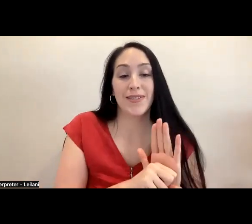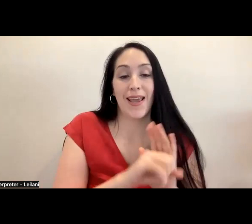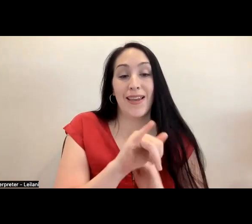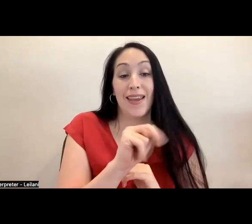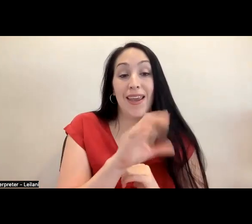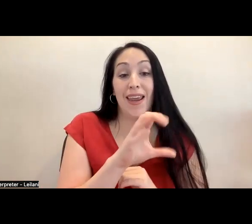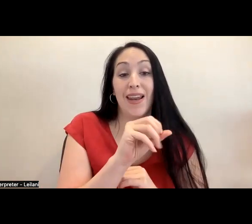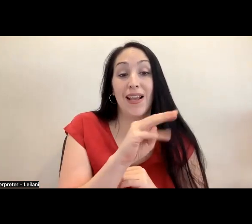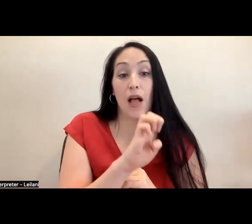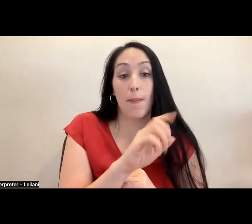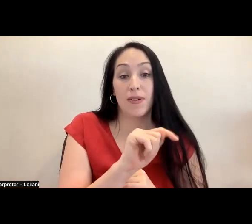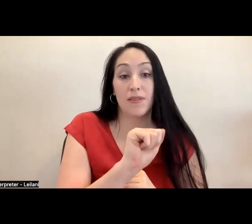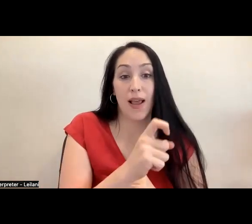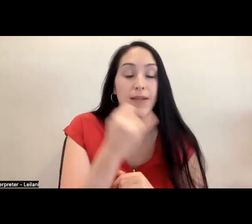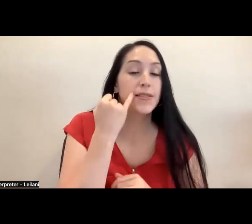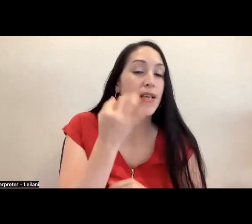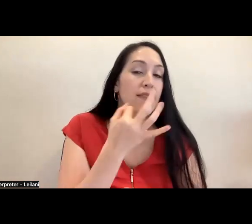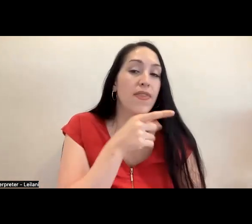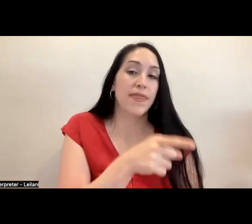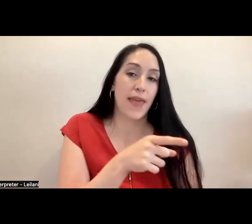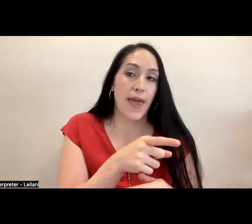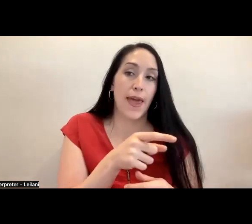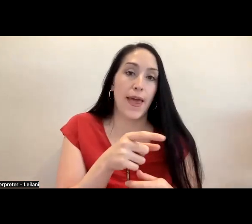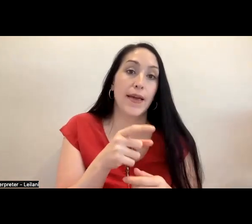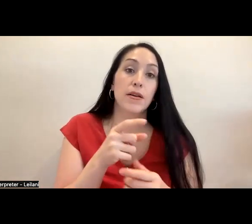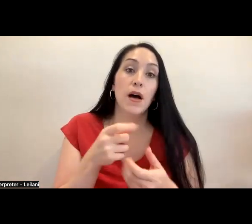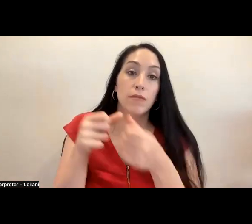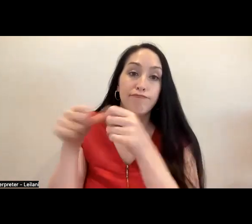11:50:25 Able program. So if you do move it out of the State, because there was a question